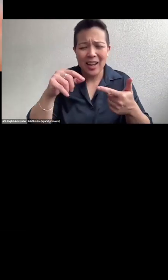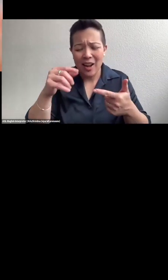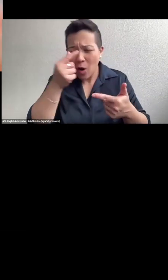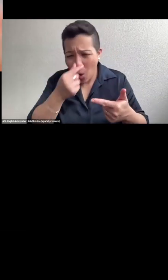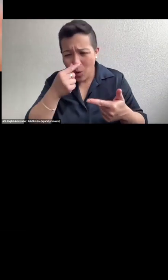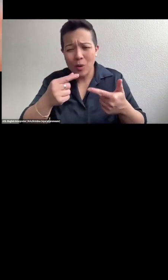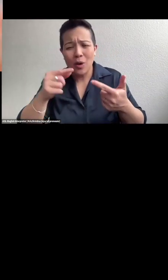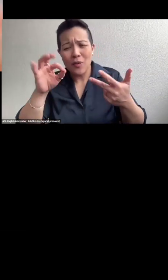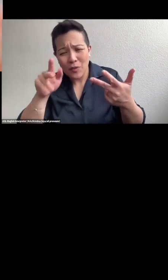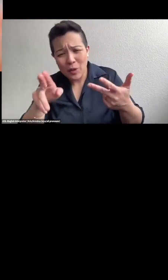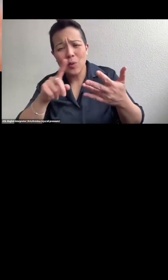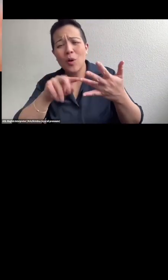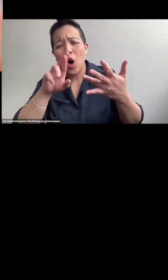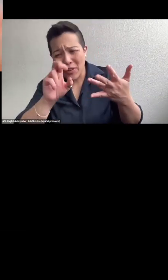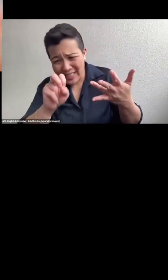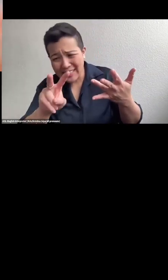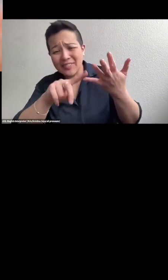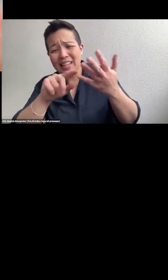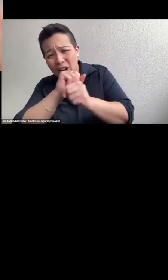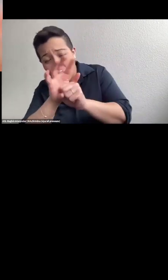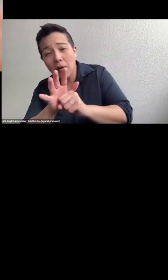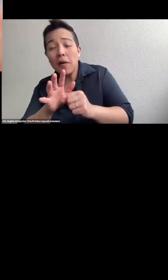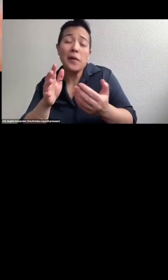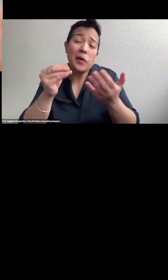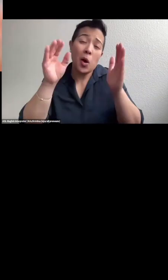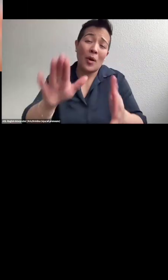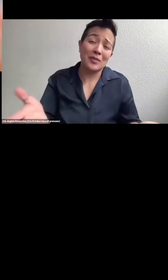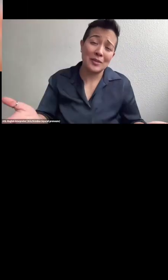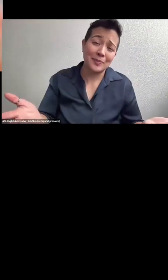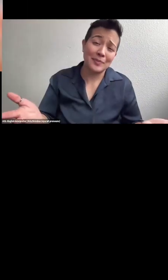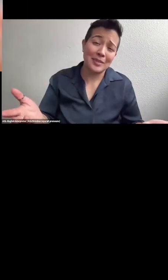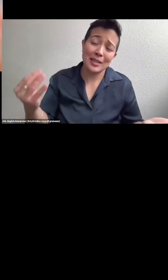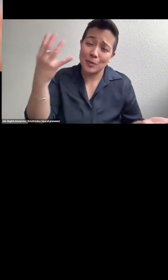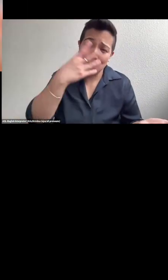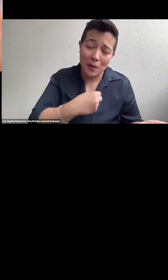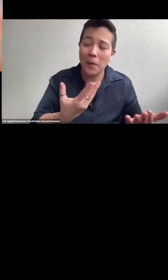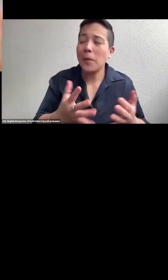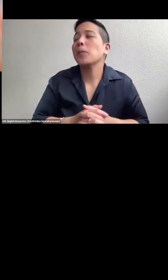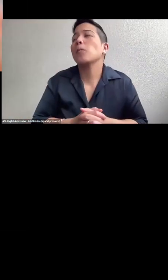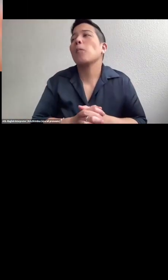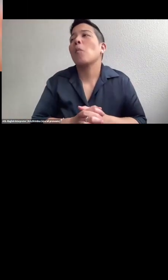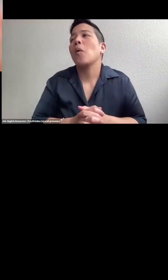it's wonderful, it's beautiful, I feel like this